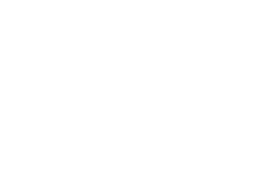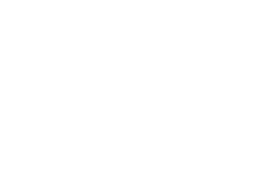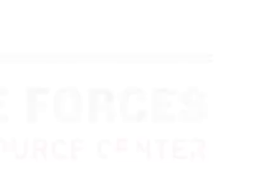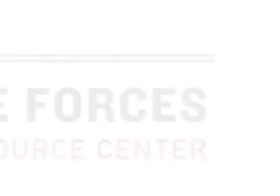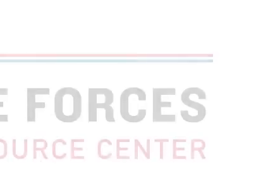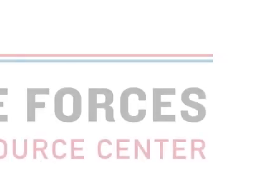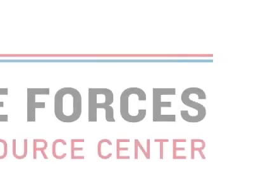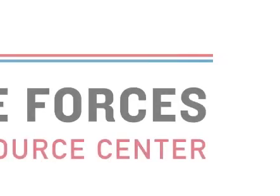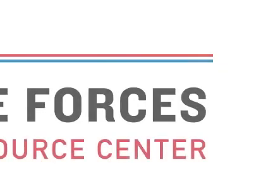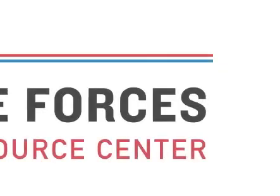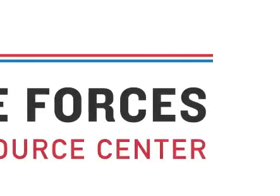For more information,